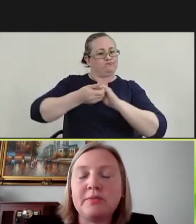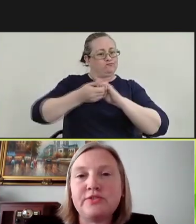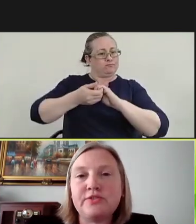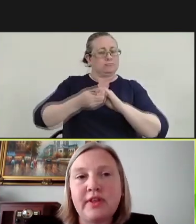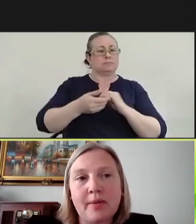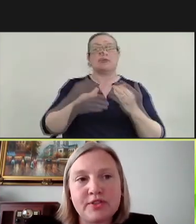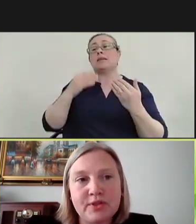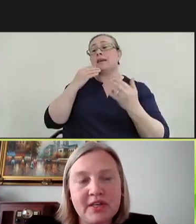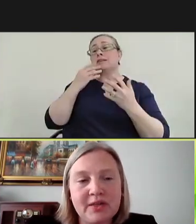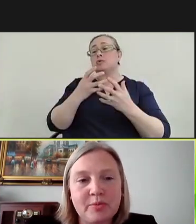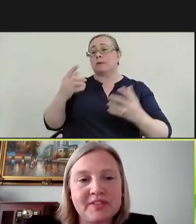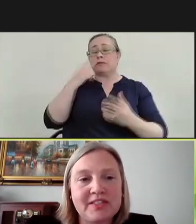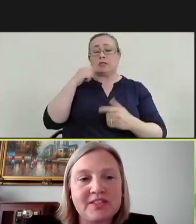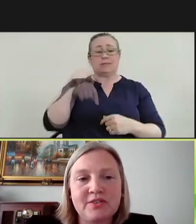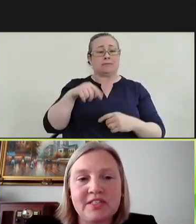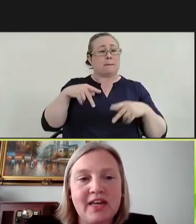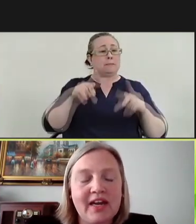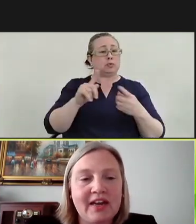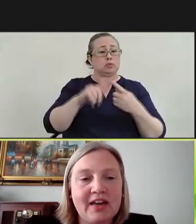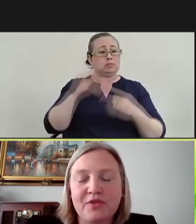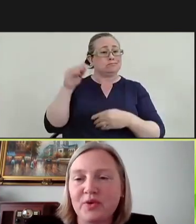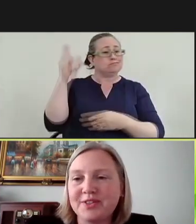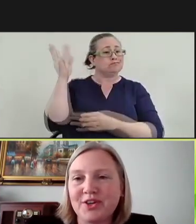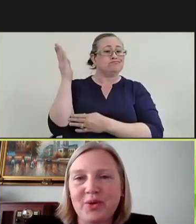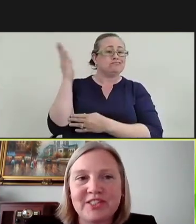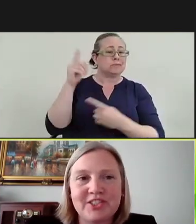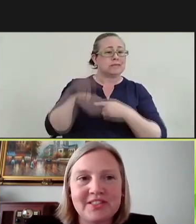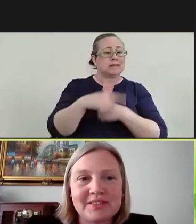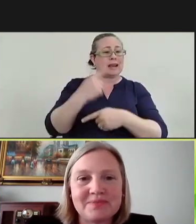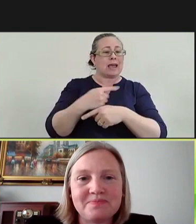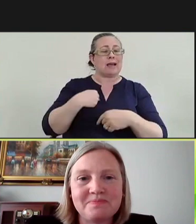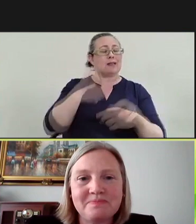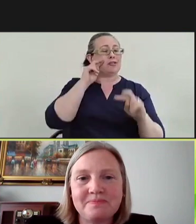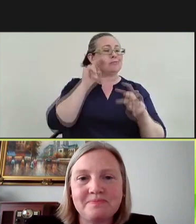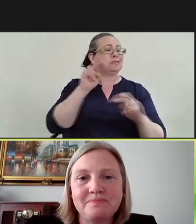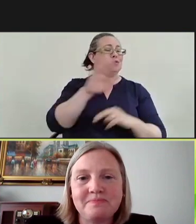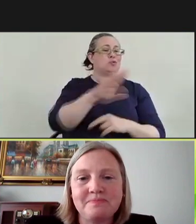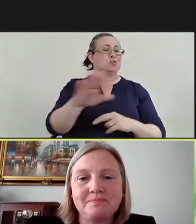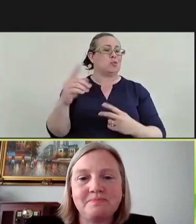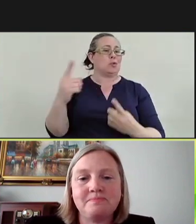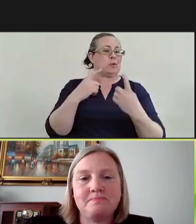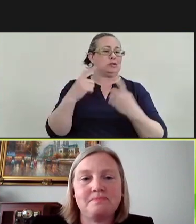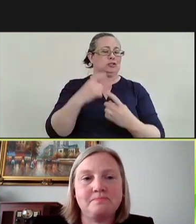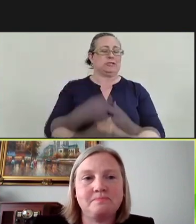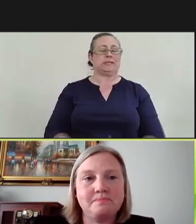so much for the opportunity to present to you today, and I look forward to your questions.